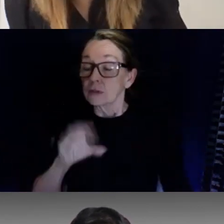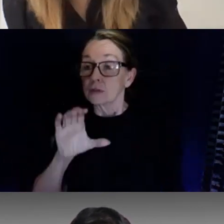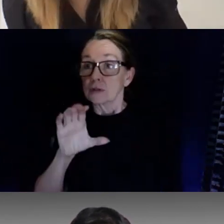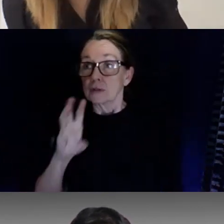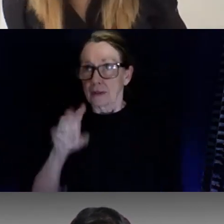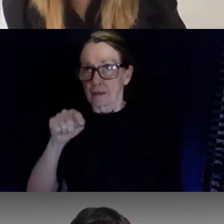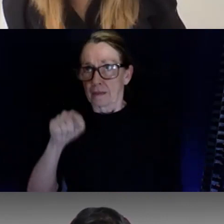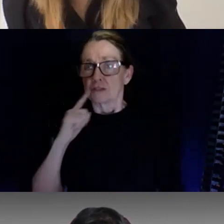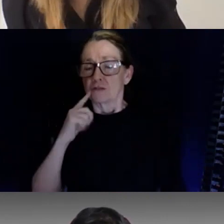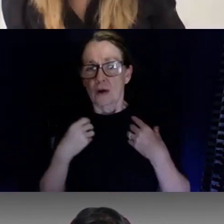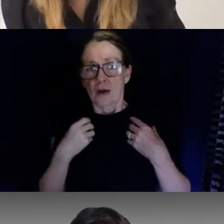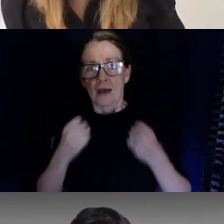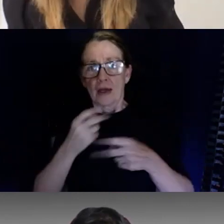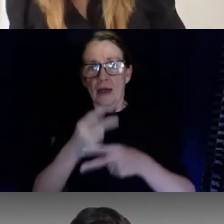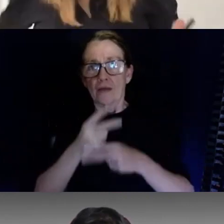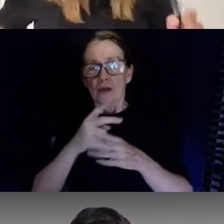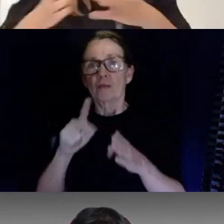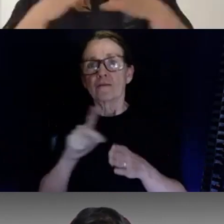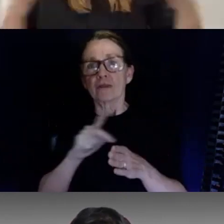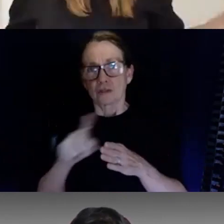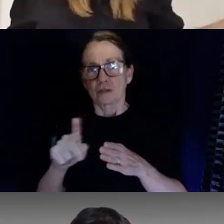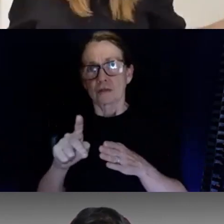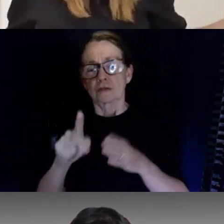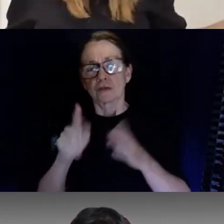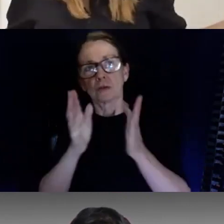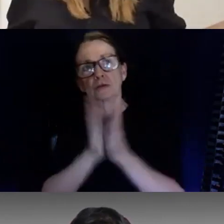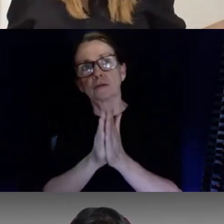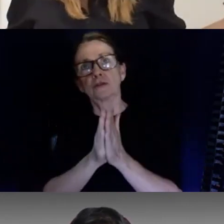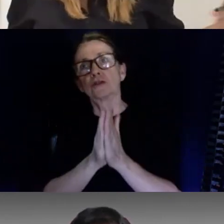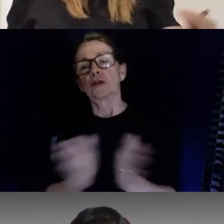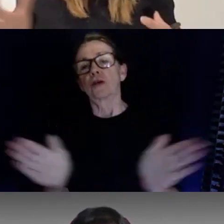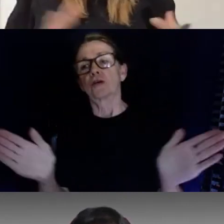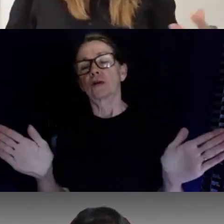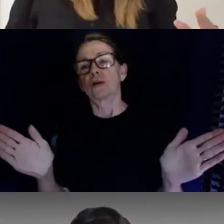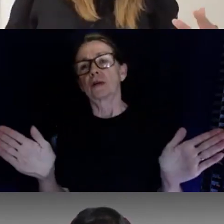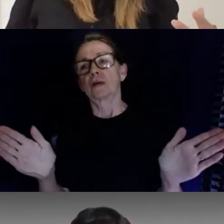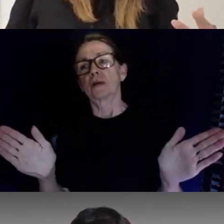ARE THERE OTHER NETWORKS WITHIN THE DEAF COMMUNITY THAT WE HAVEN'T REACHED OUT TO YET THAT WE WANT TO TRY TO INVOLVE IN THIS PROGRAM?